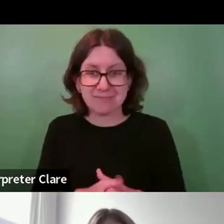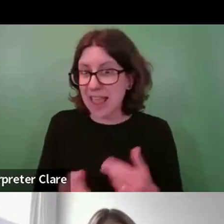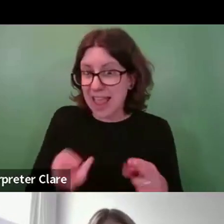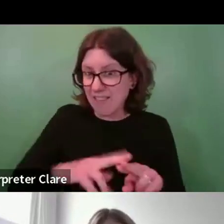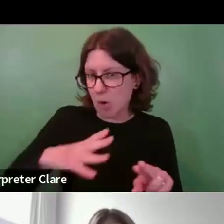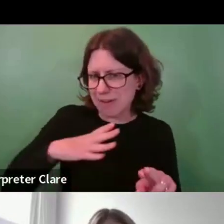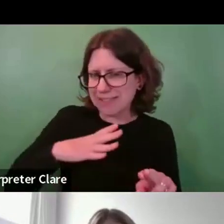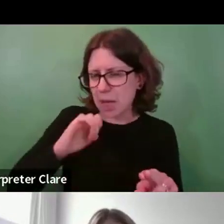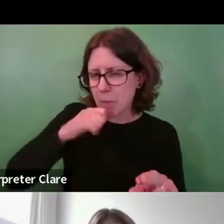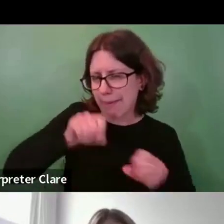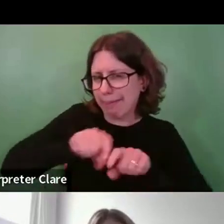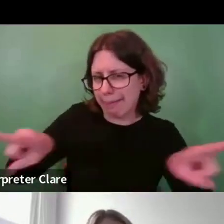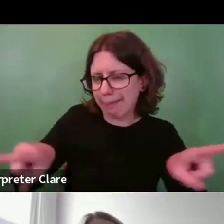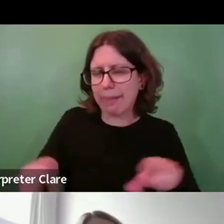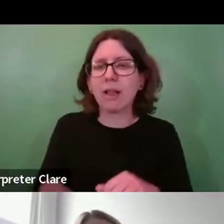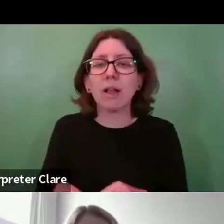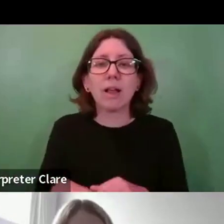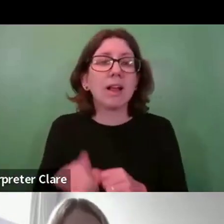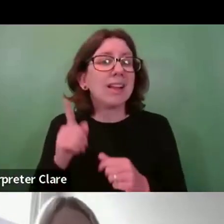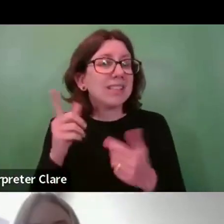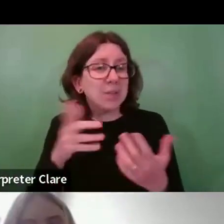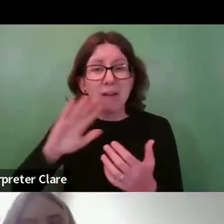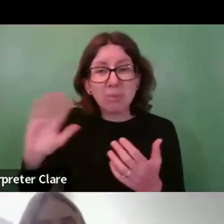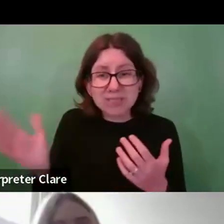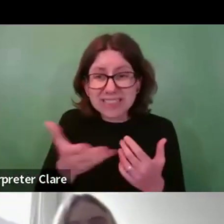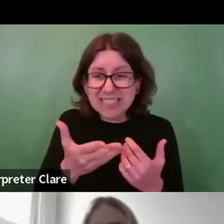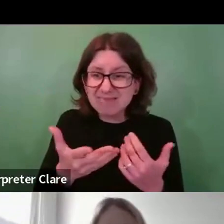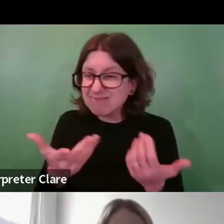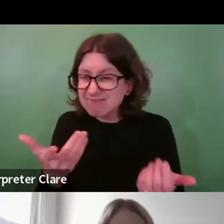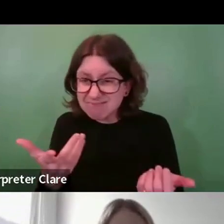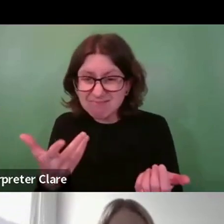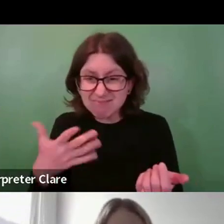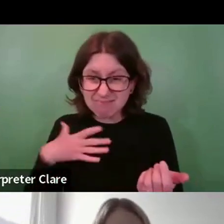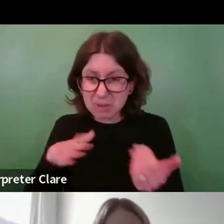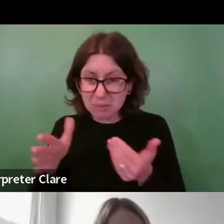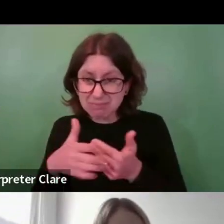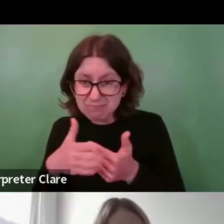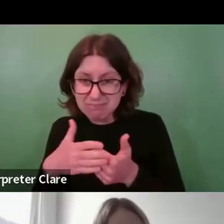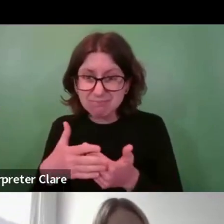But yes, Fi, Alex, Paul, Pippa, is there anything any of you want to add before we close?